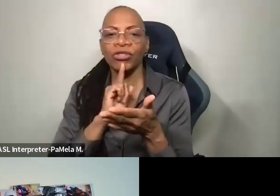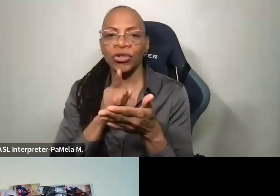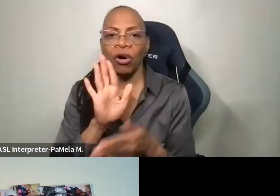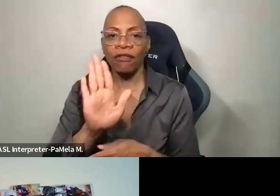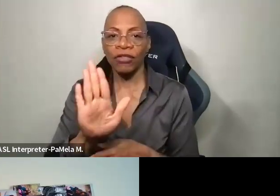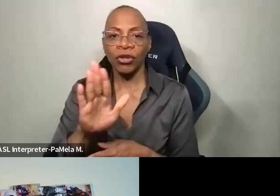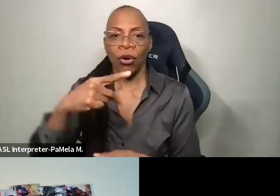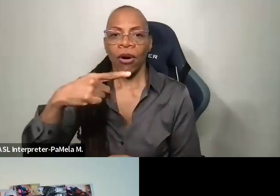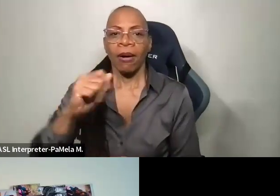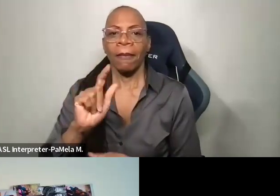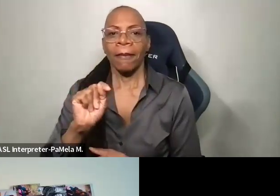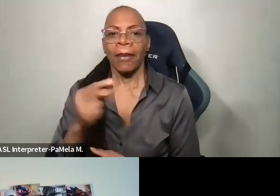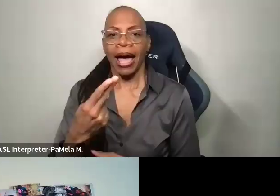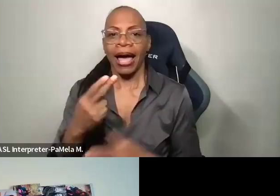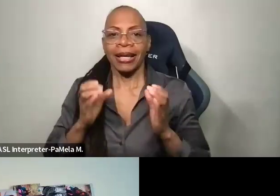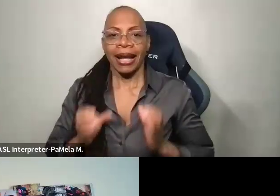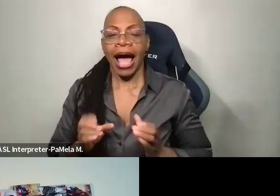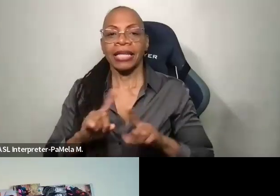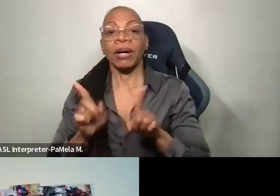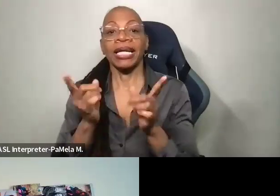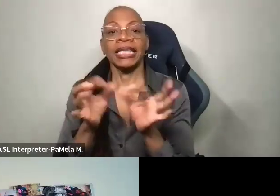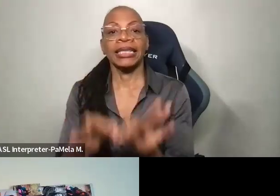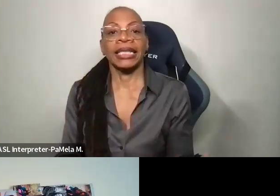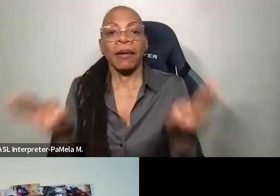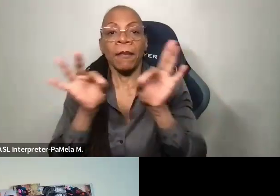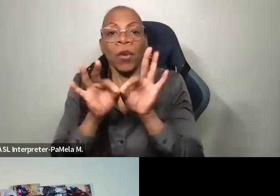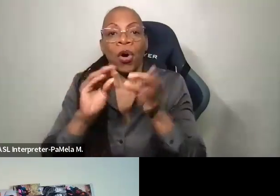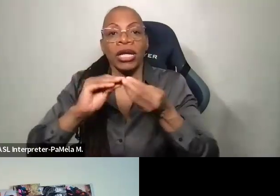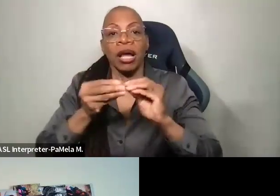but an important number to track and then update in your reporting.